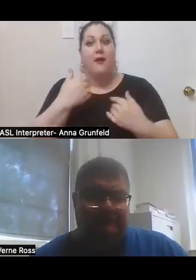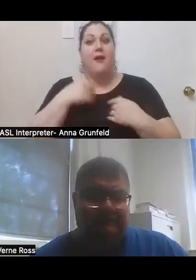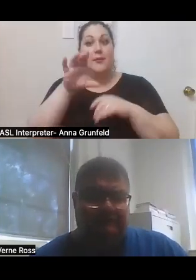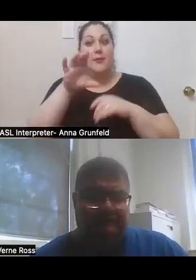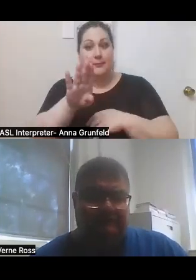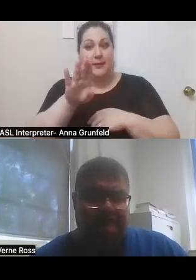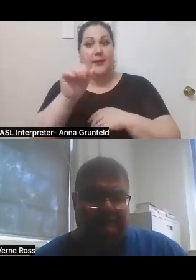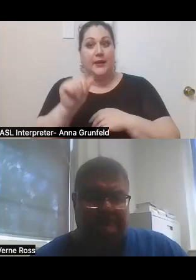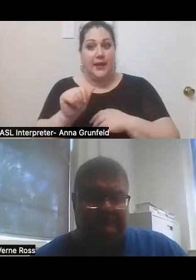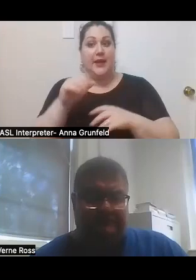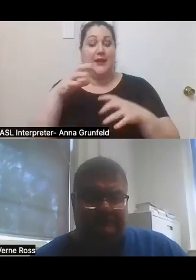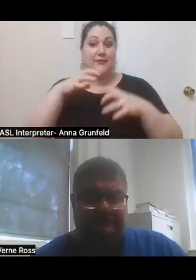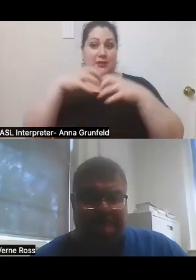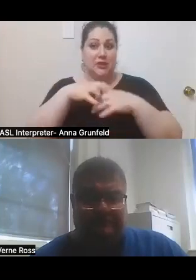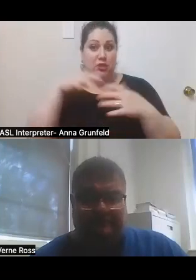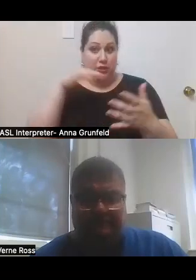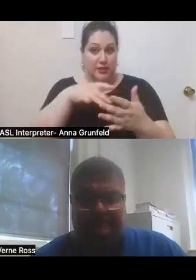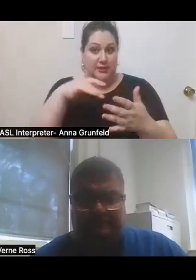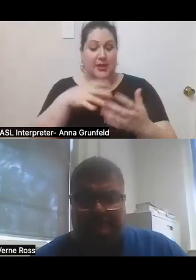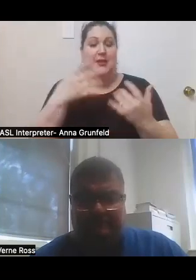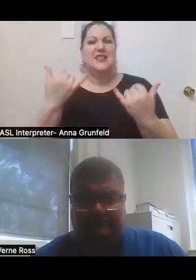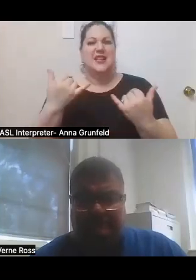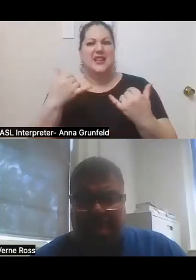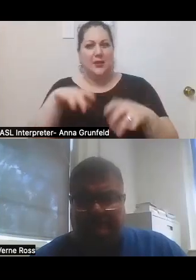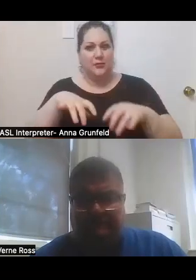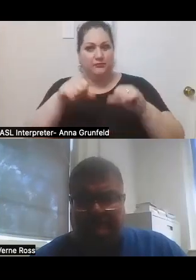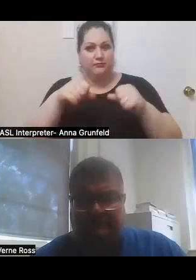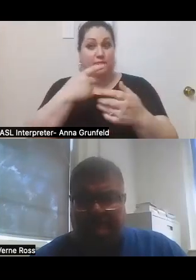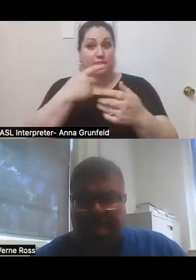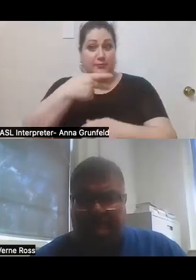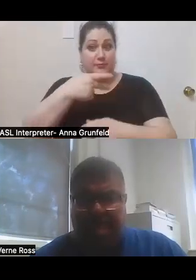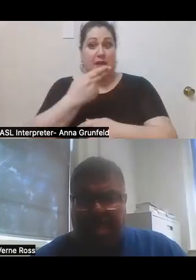Currently in a PhD, his research focus is two spirited people.